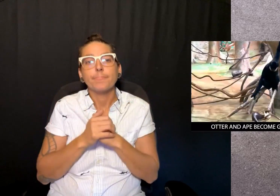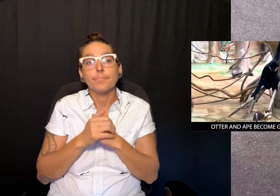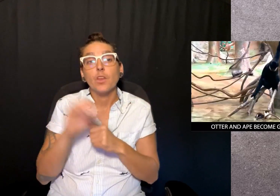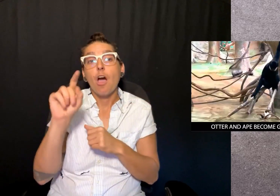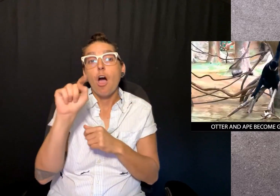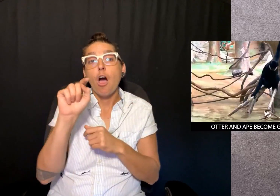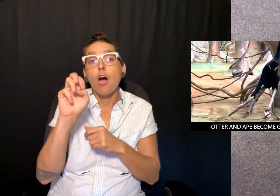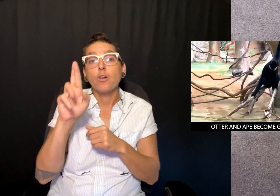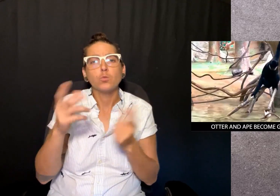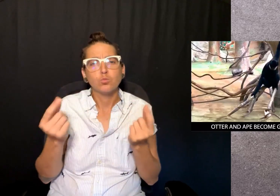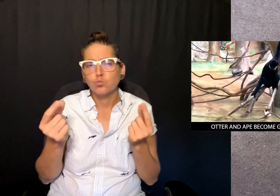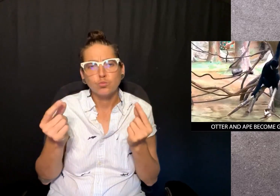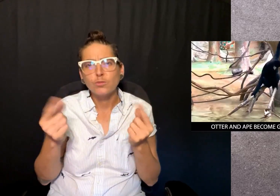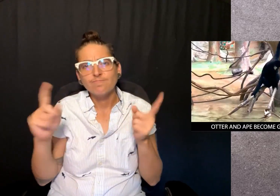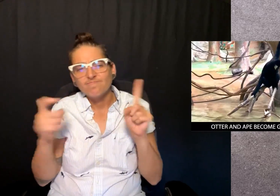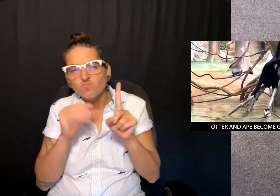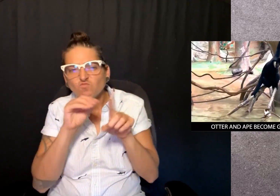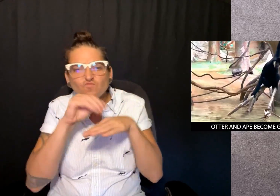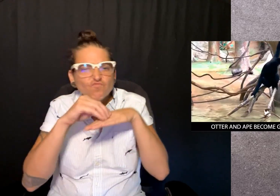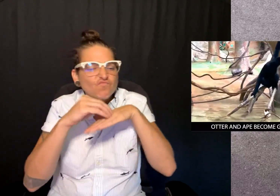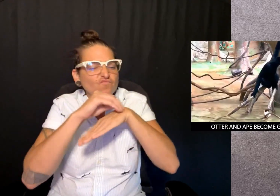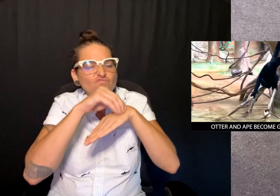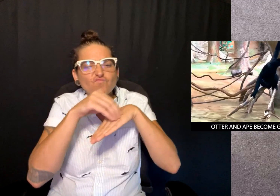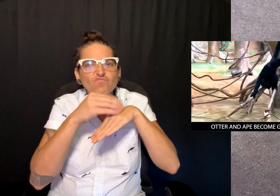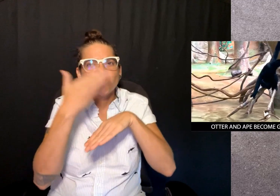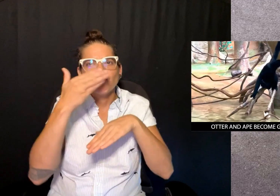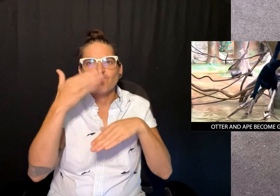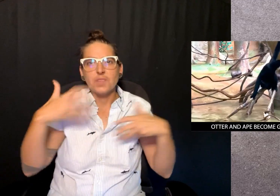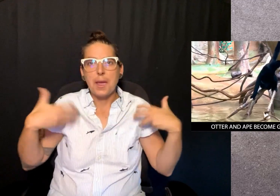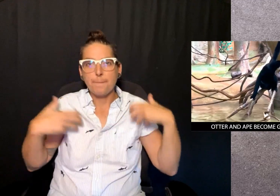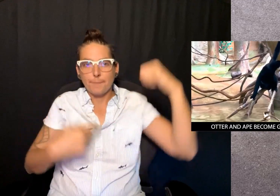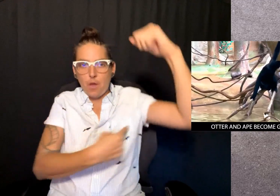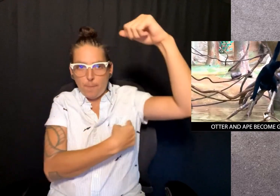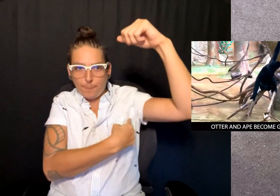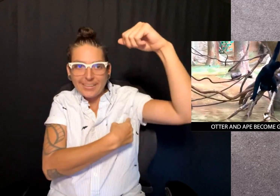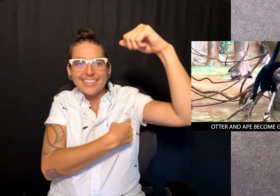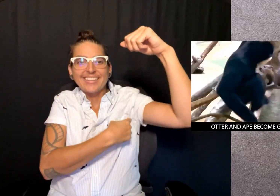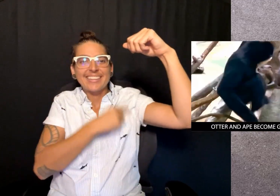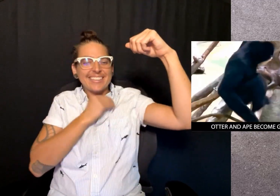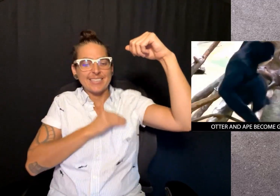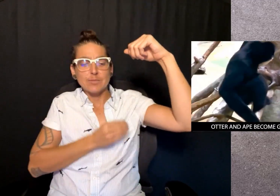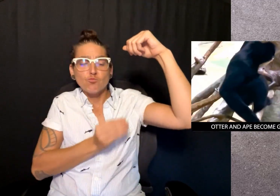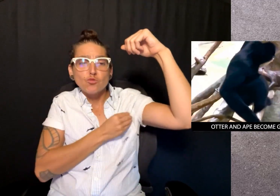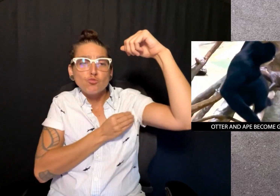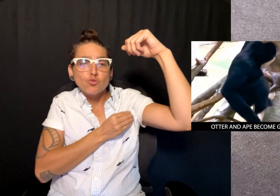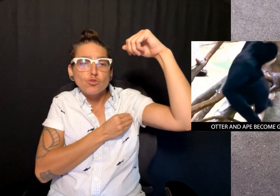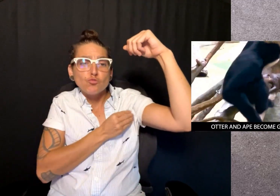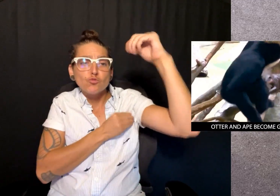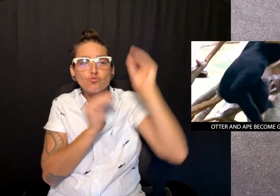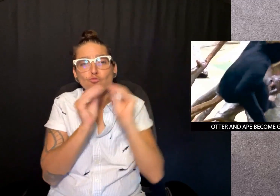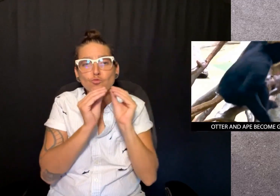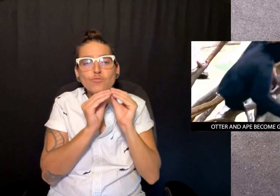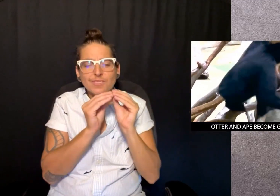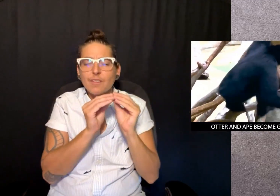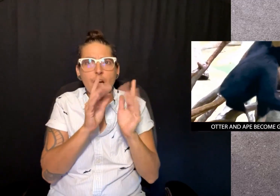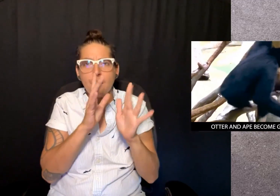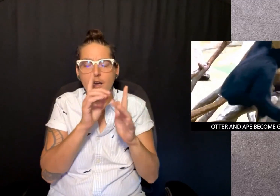otter began sniffing the ape's underarm area pecking and kissing it and was particularly